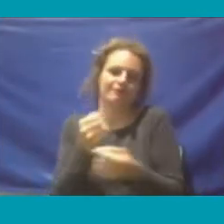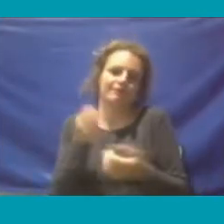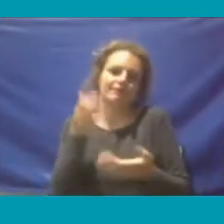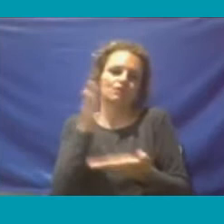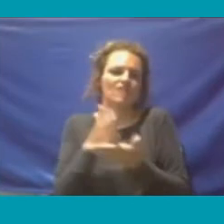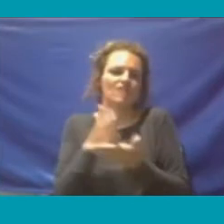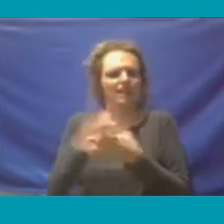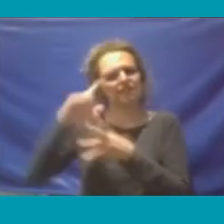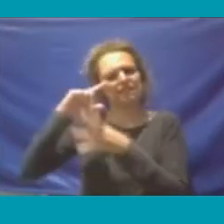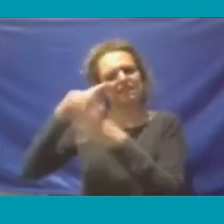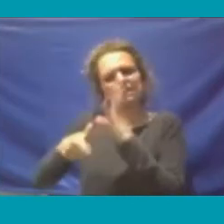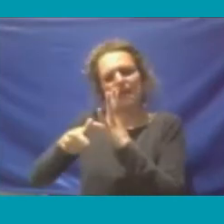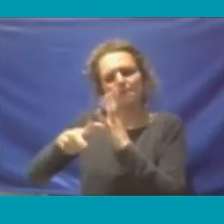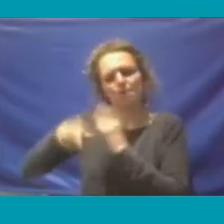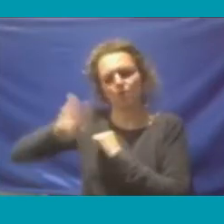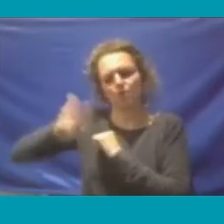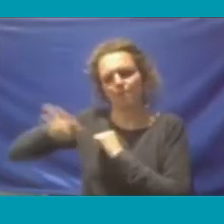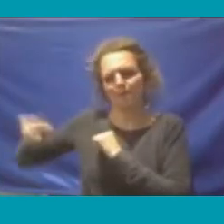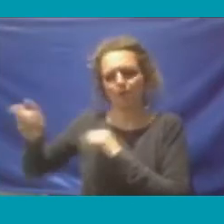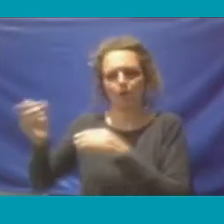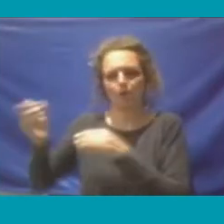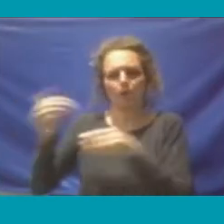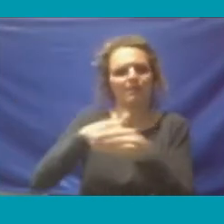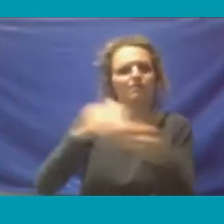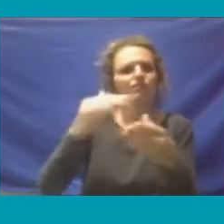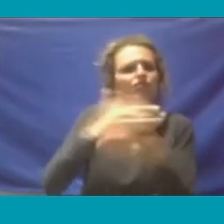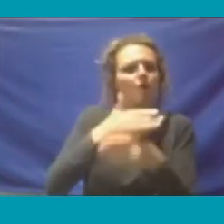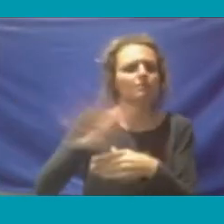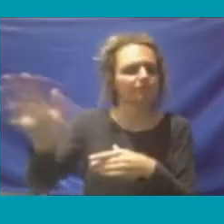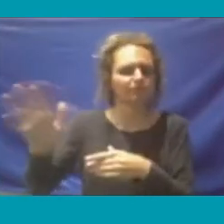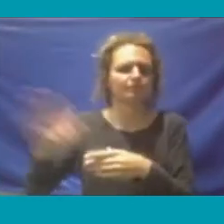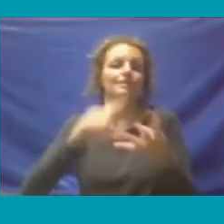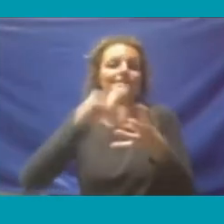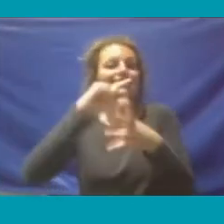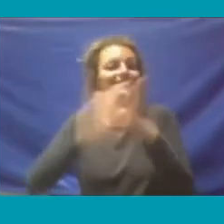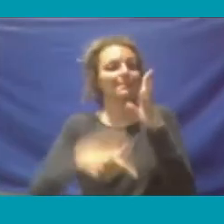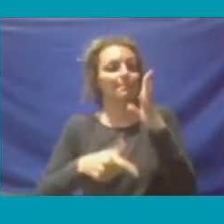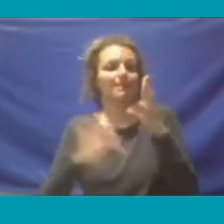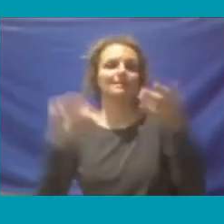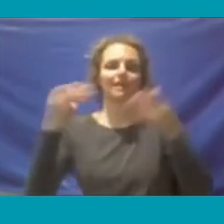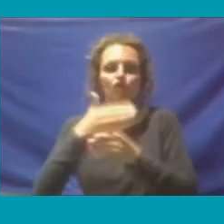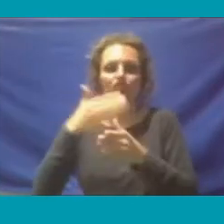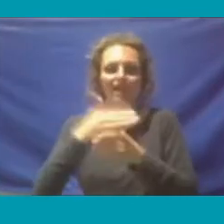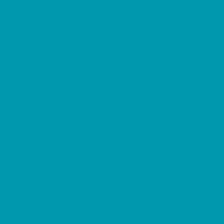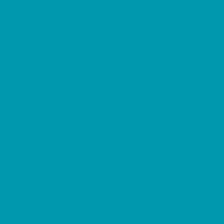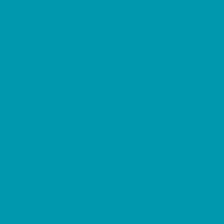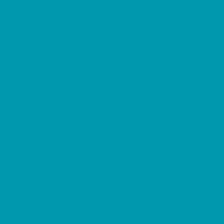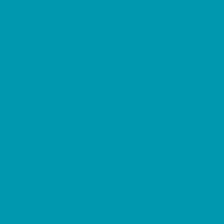Anyway, I've gone on far too long, for that I apologise and we are going to watch our first video,